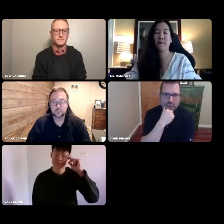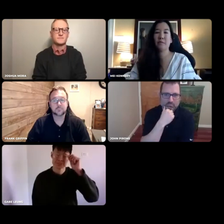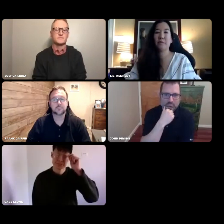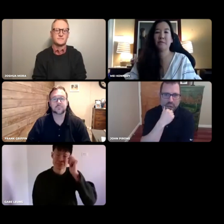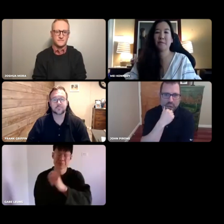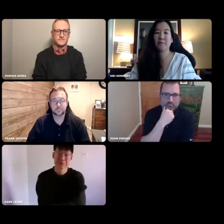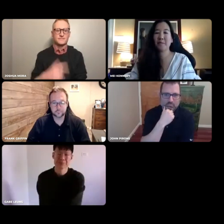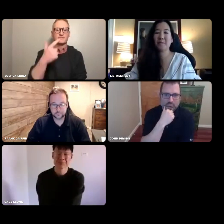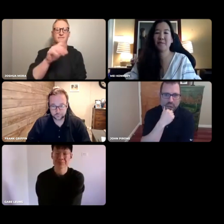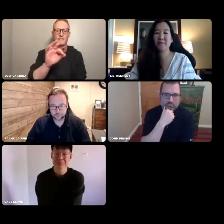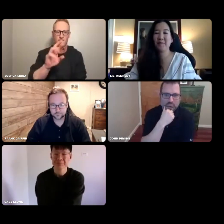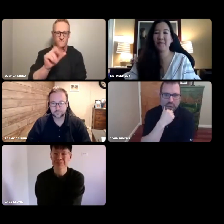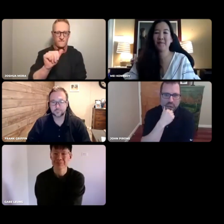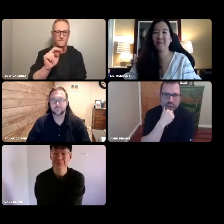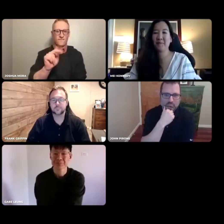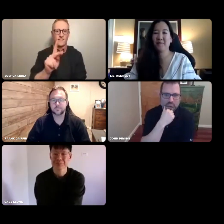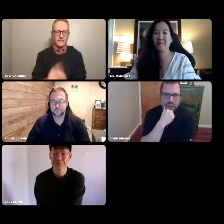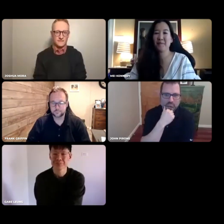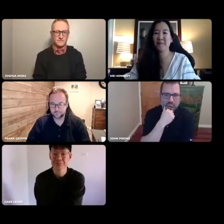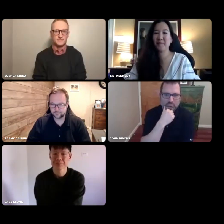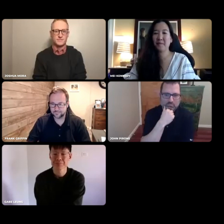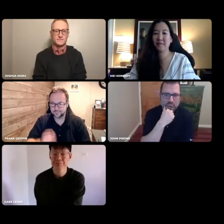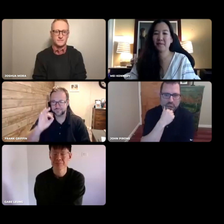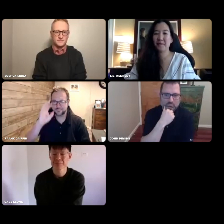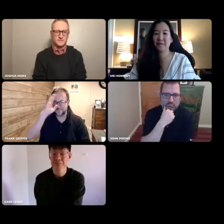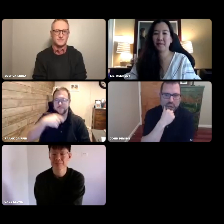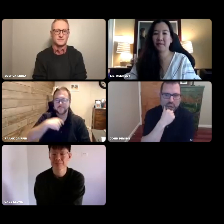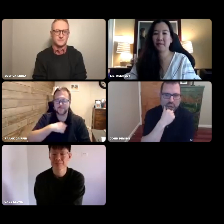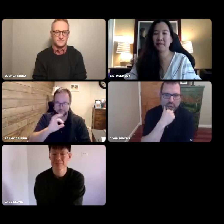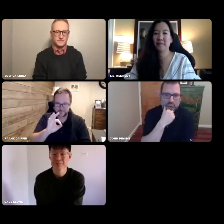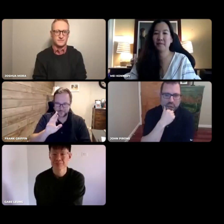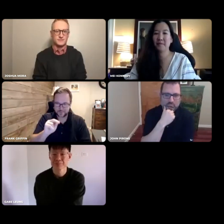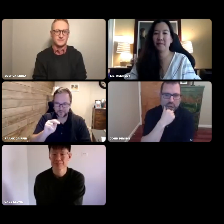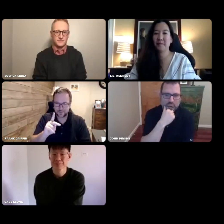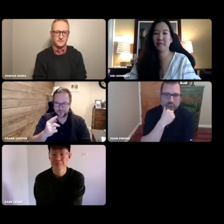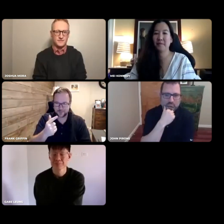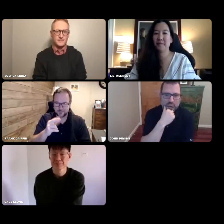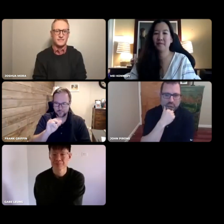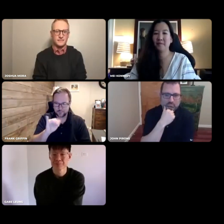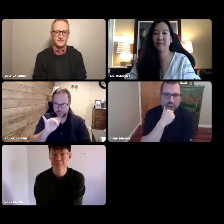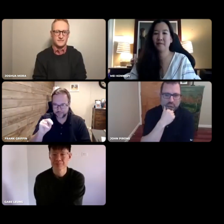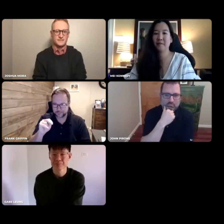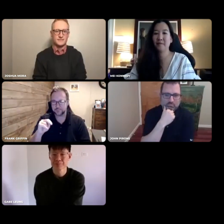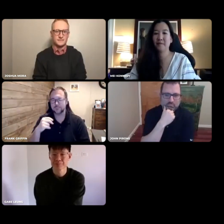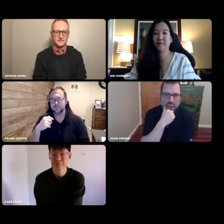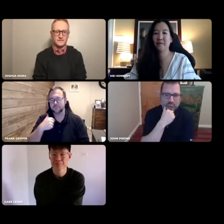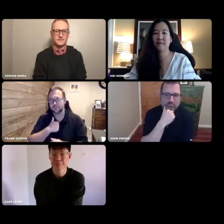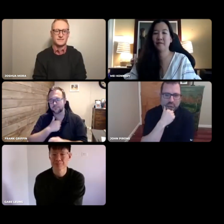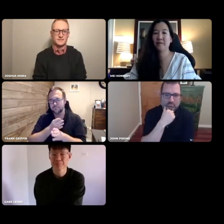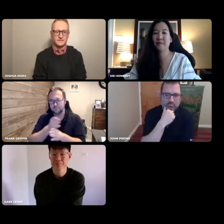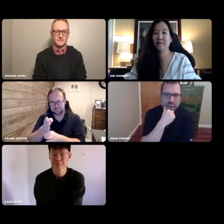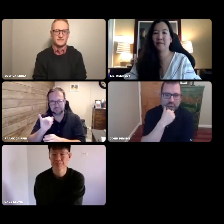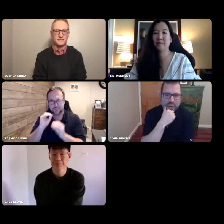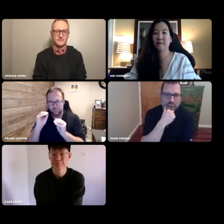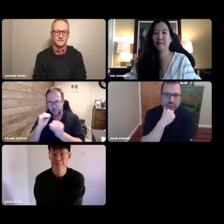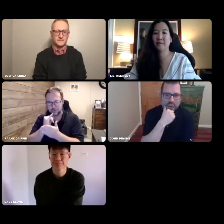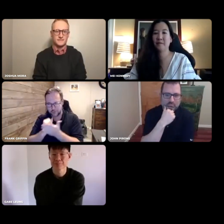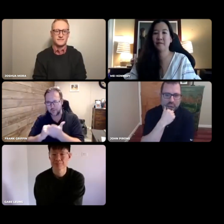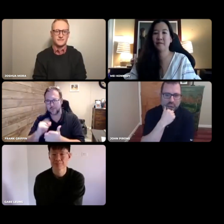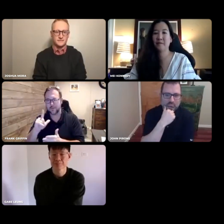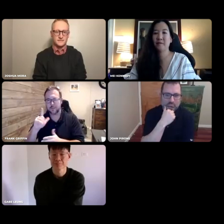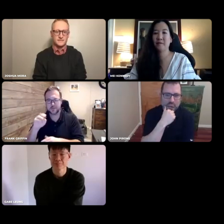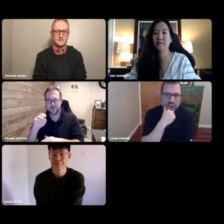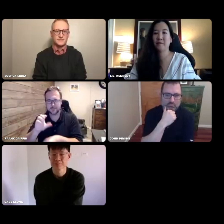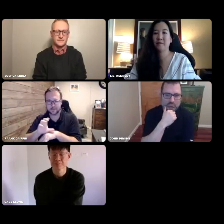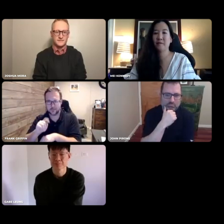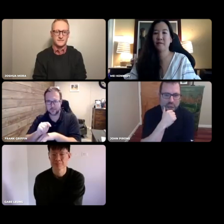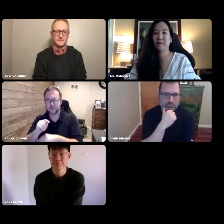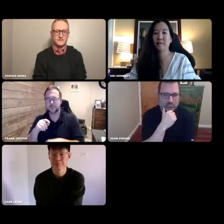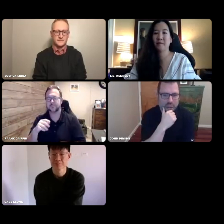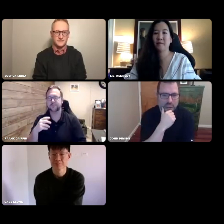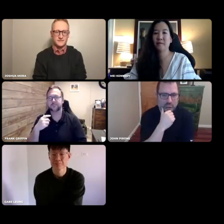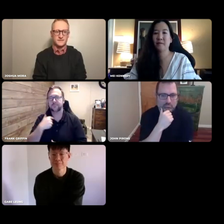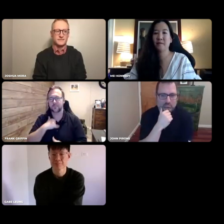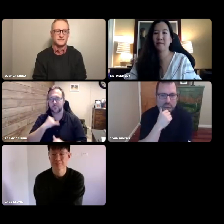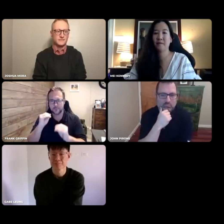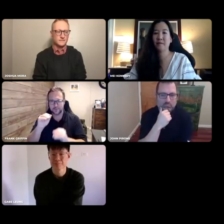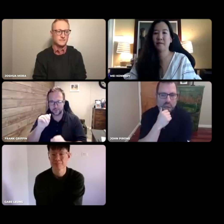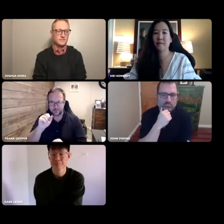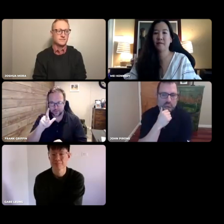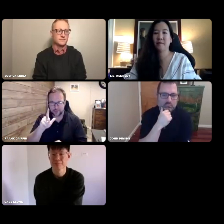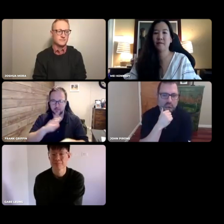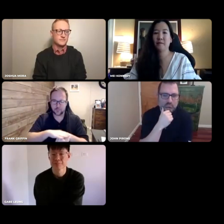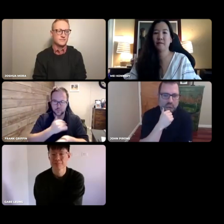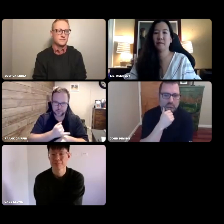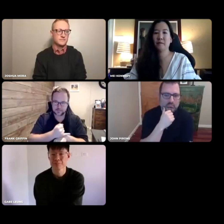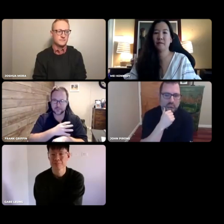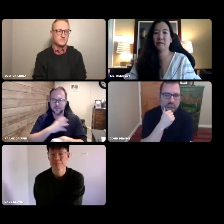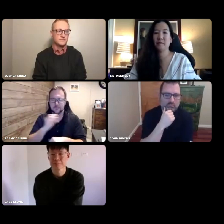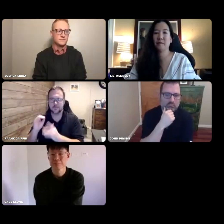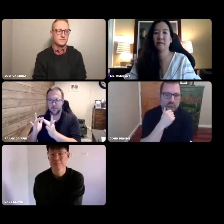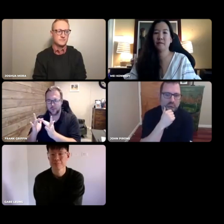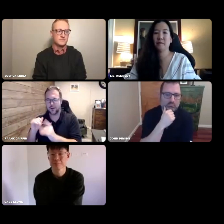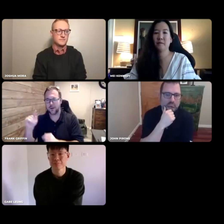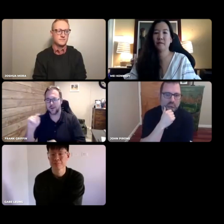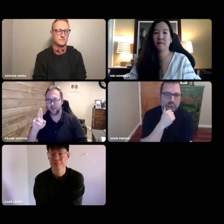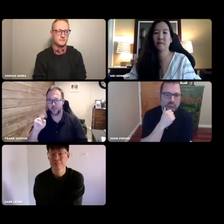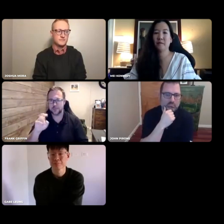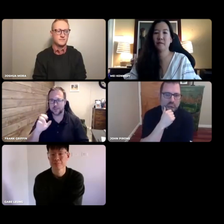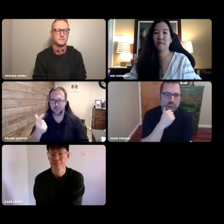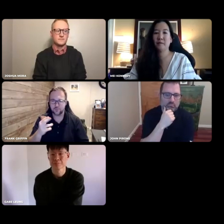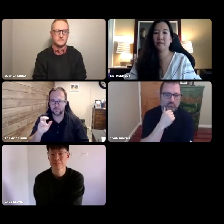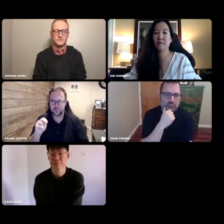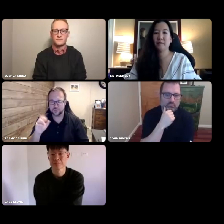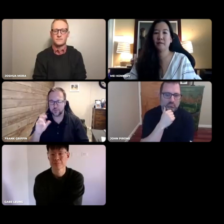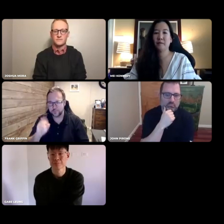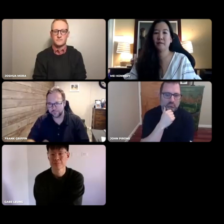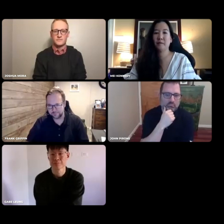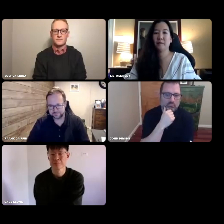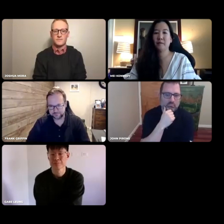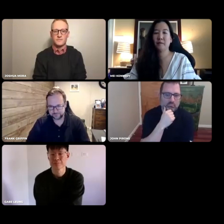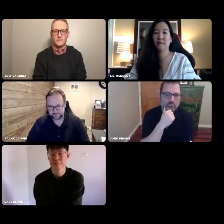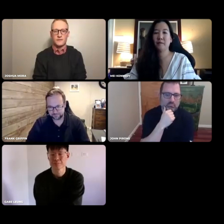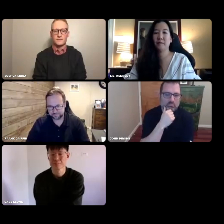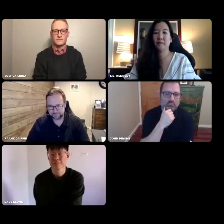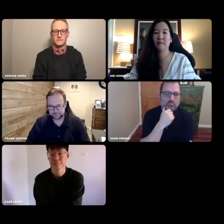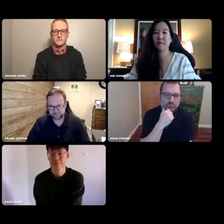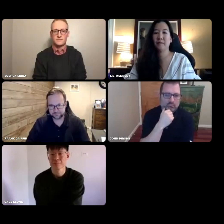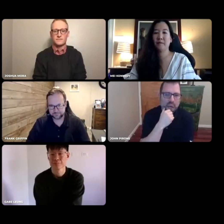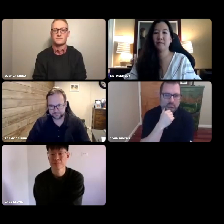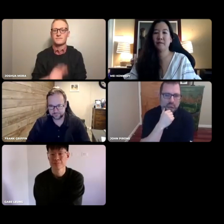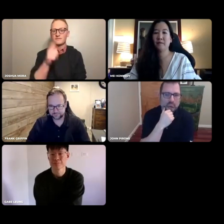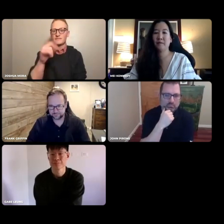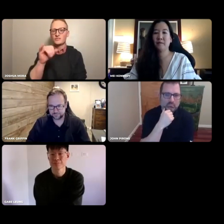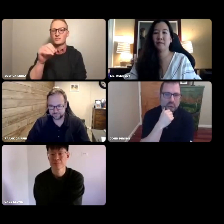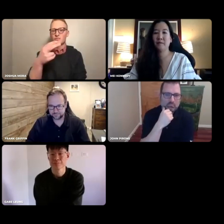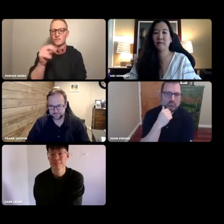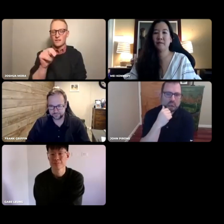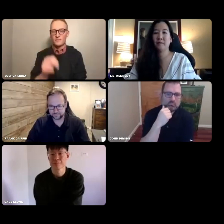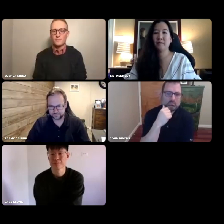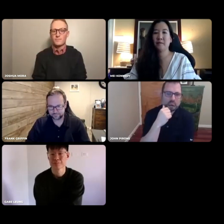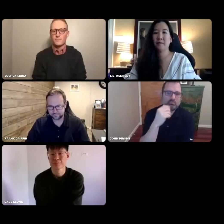I mainly instruct art, and also I work online at UC Greensboro.